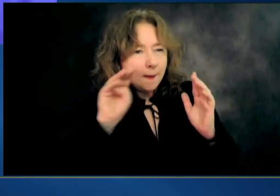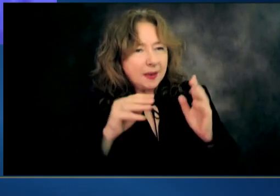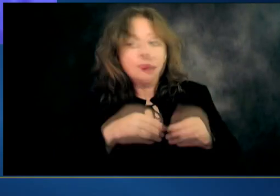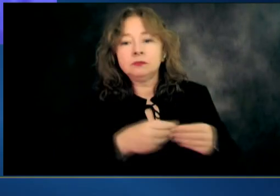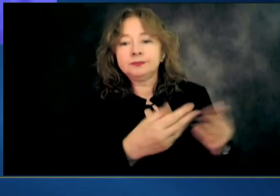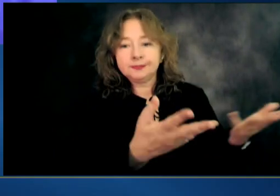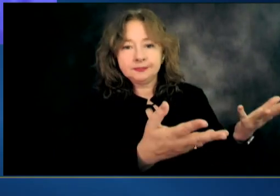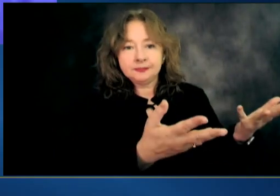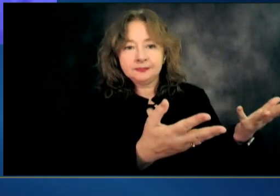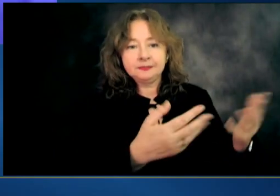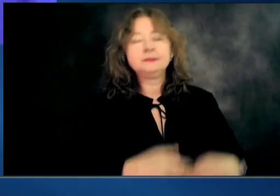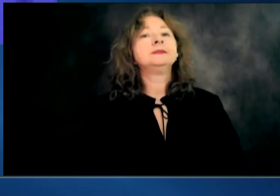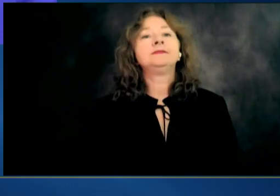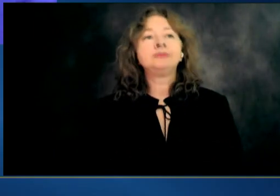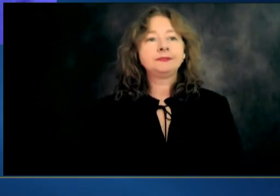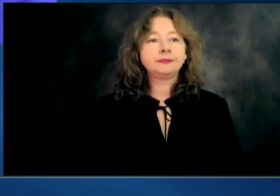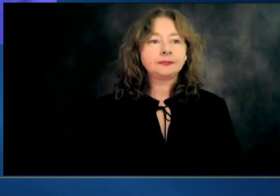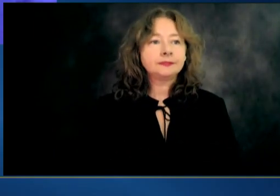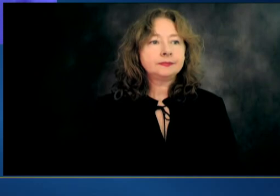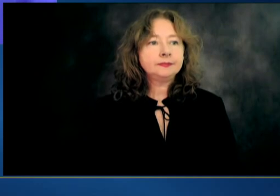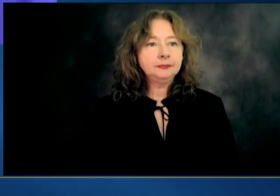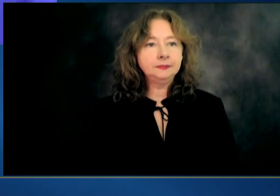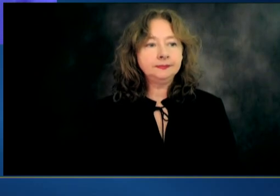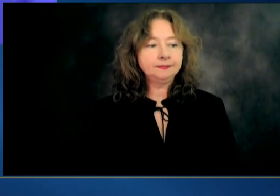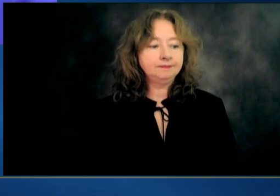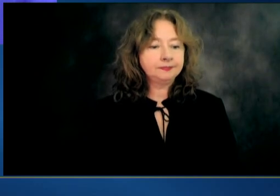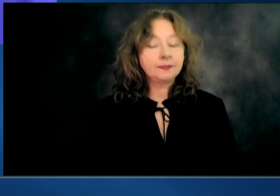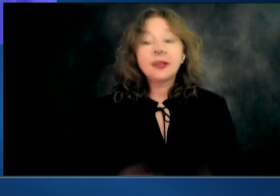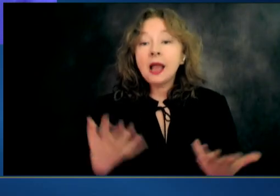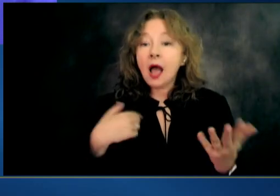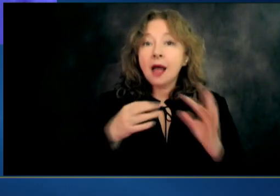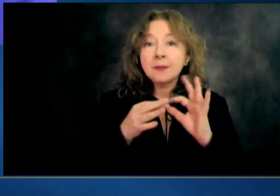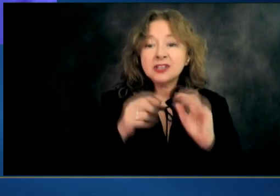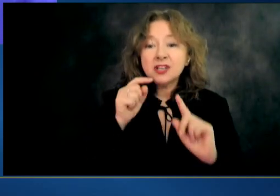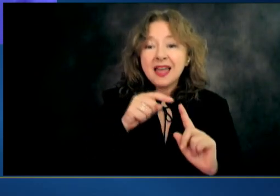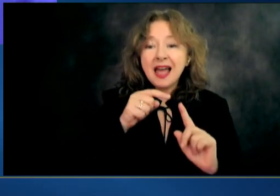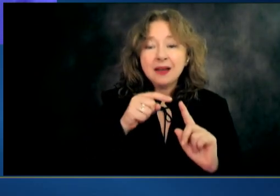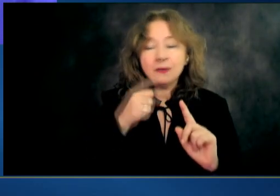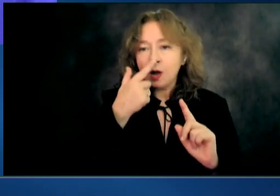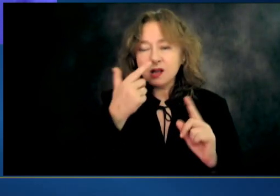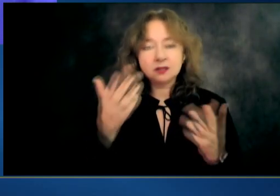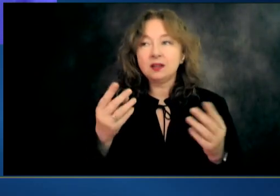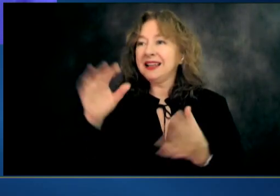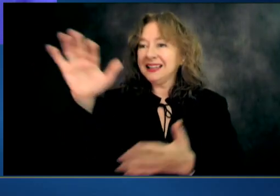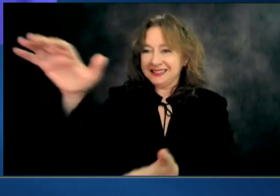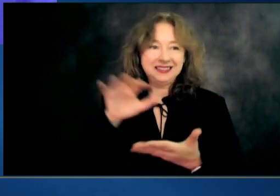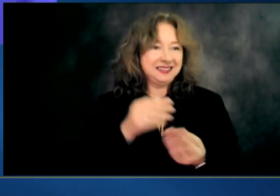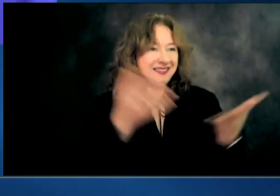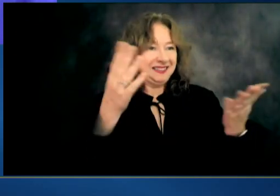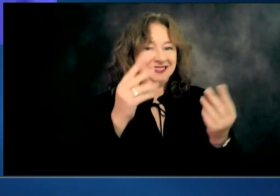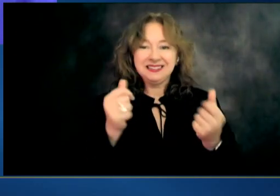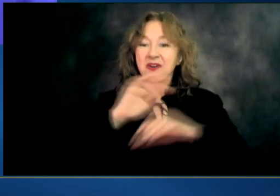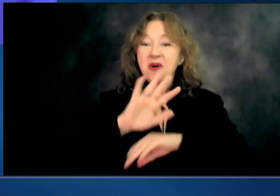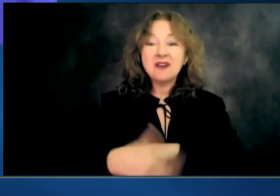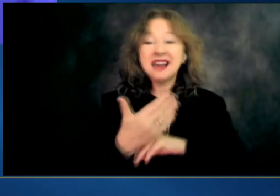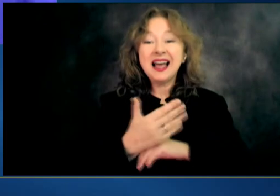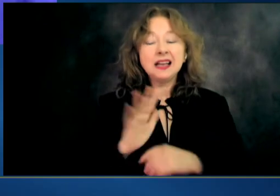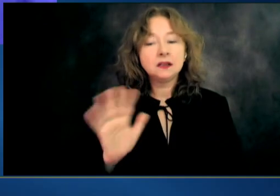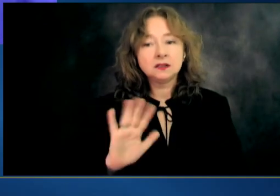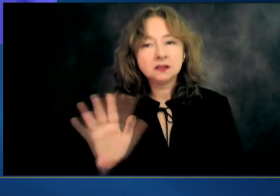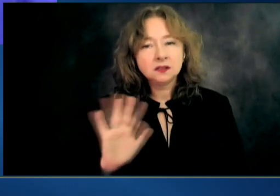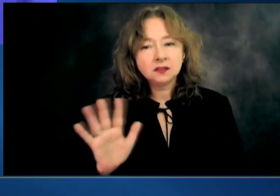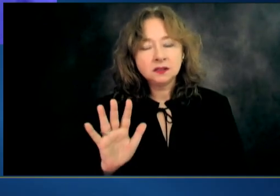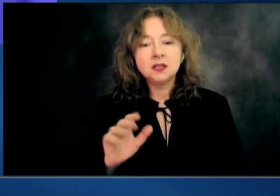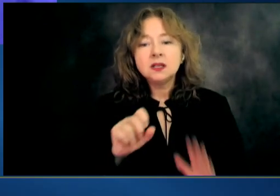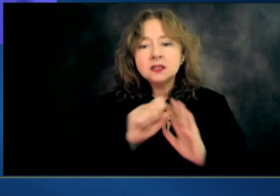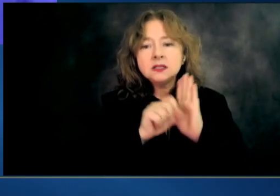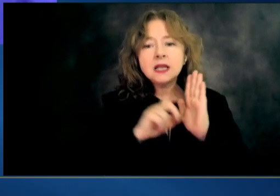I mention that because it's not going to happen overnight, and we have to have states buy in,